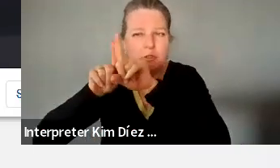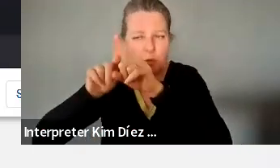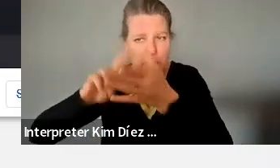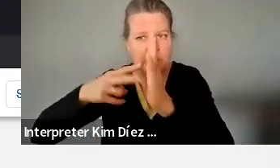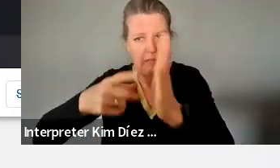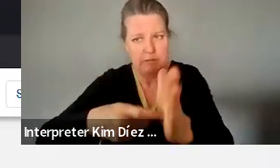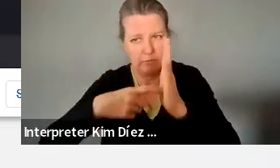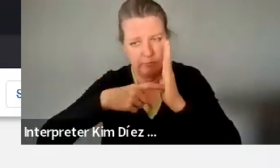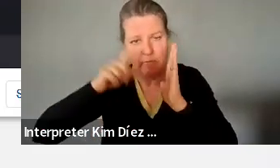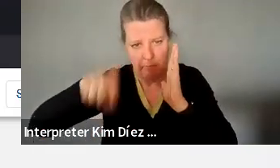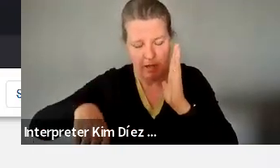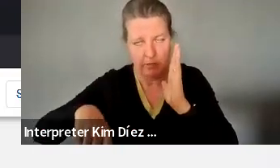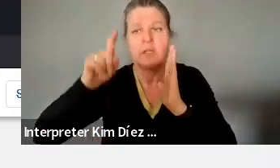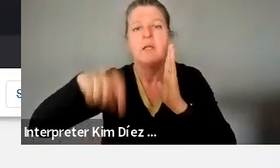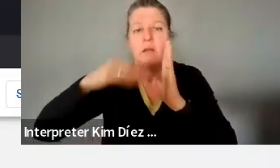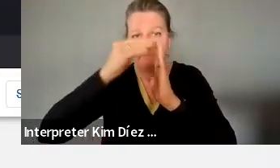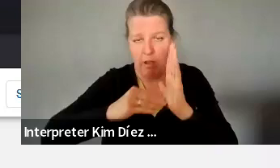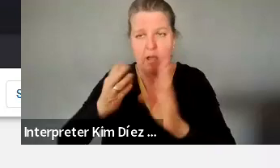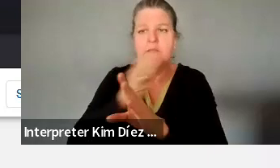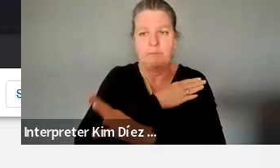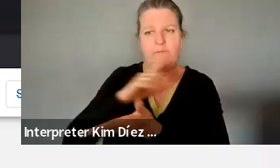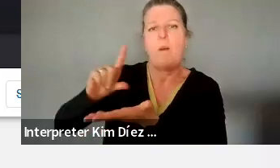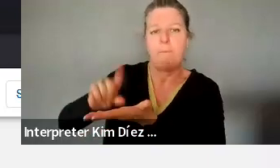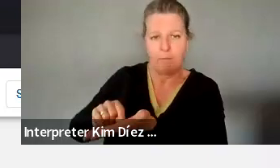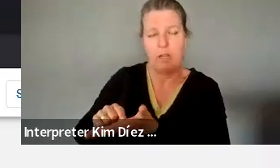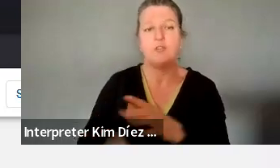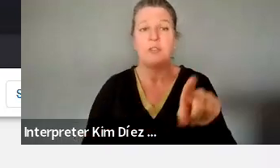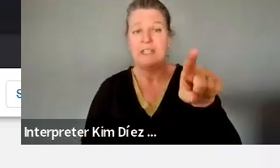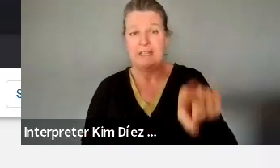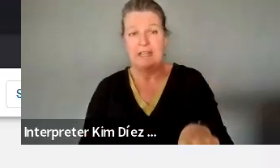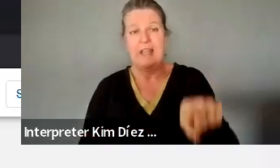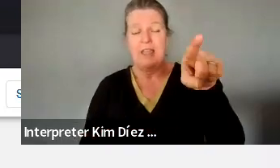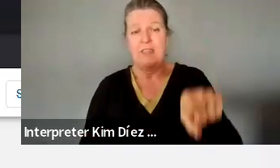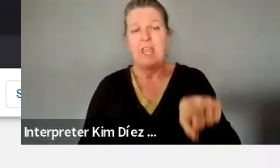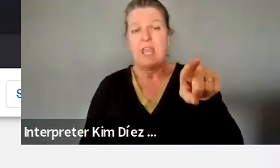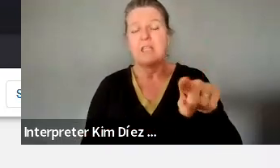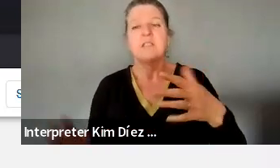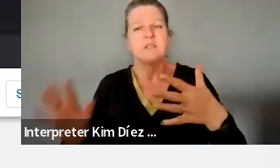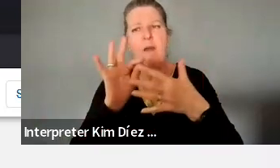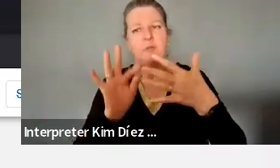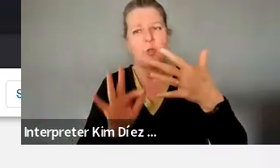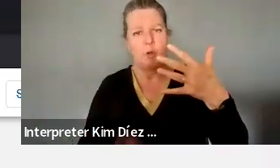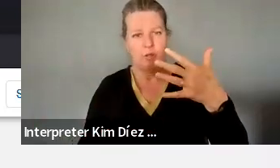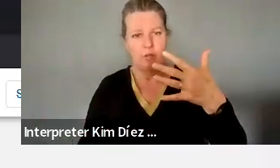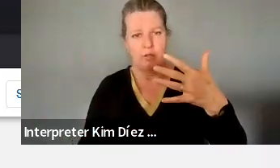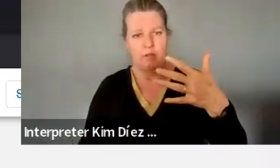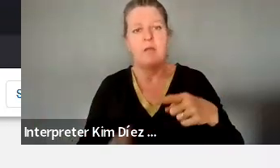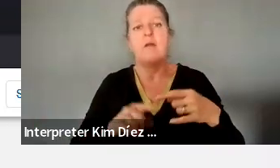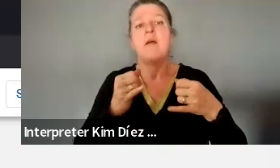You'll have to fill these out before you can publish. Some of these menus down here are optional, but you'll definitely want to make sure